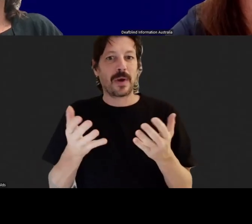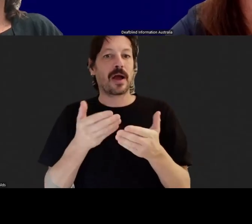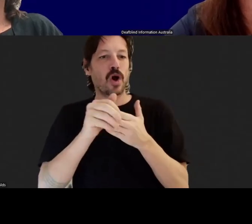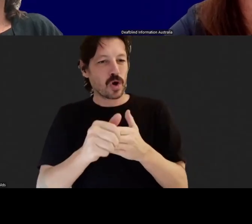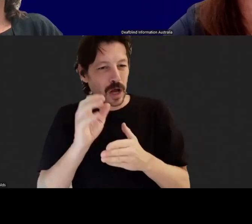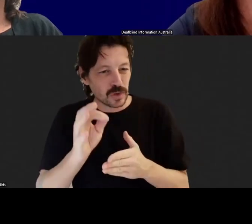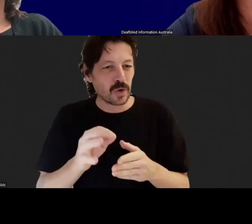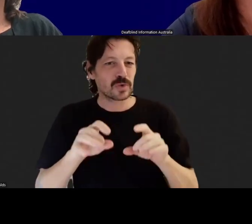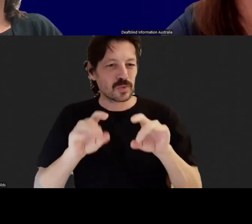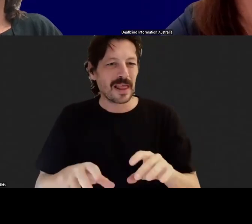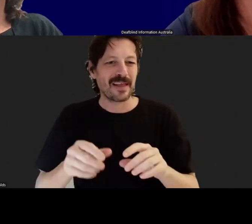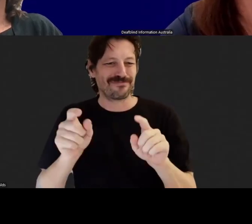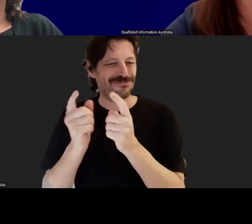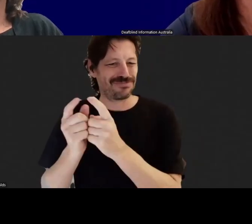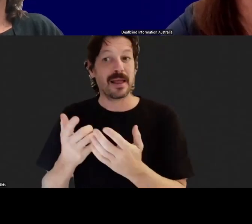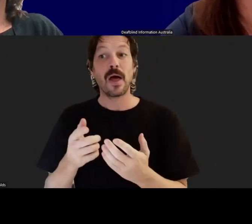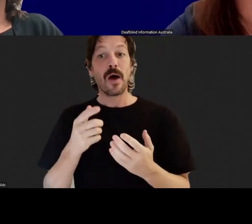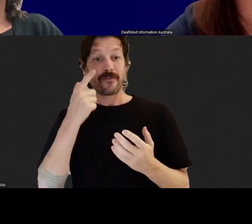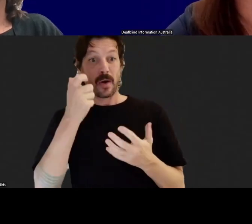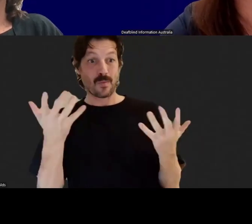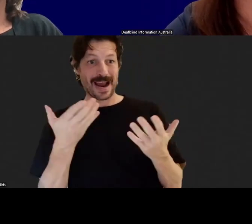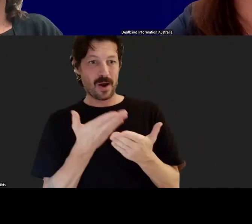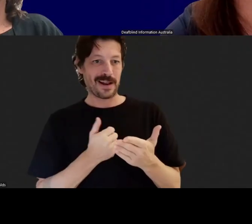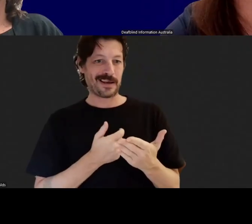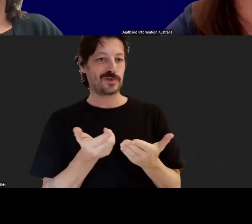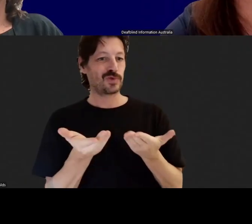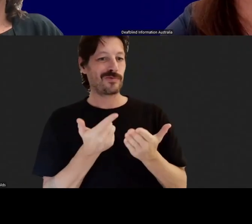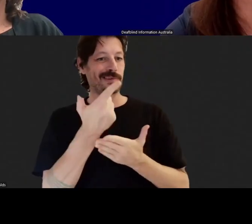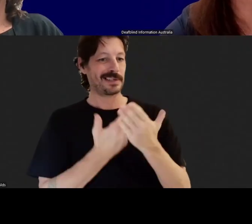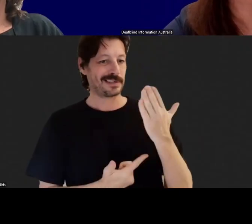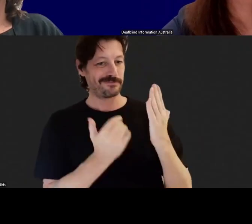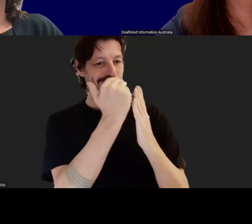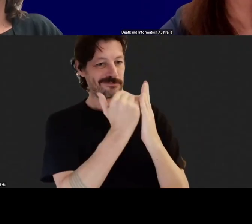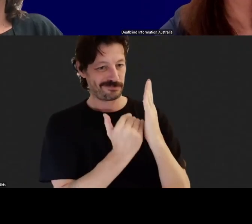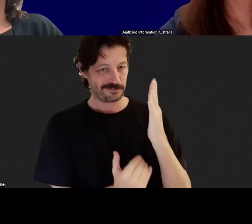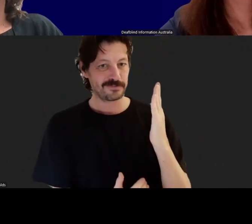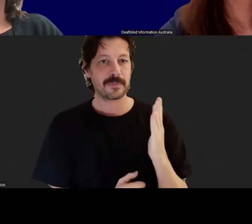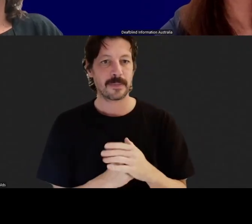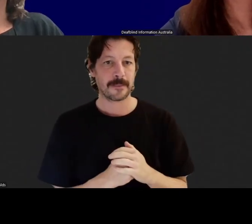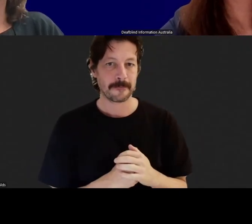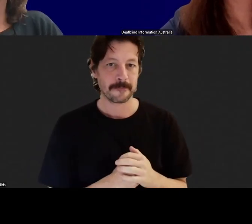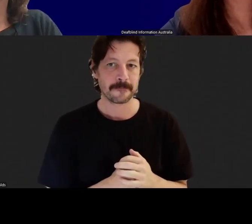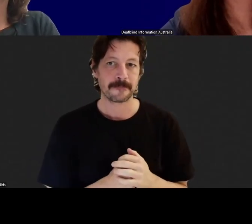service directory.